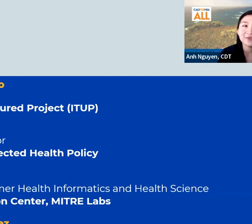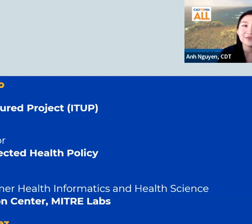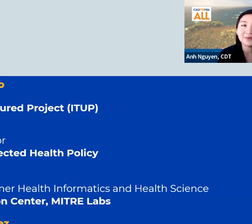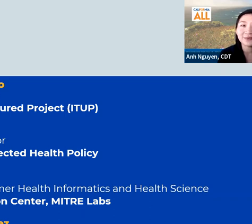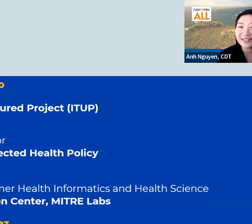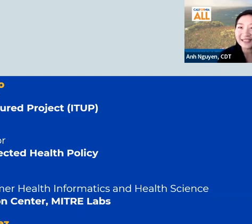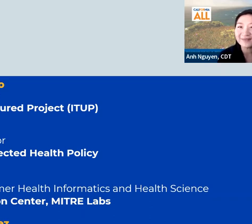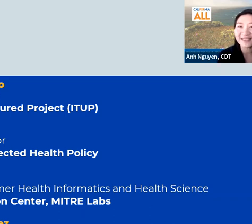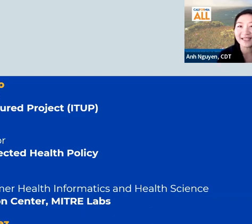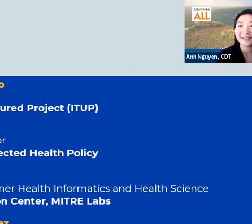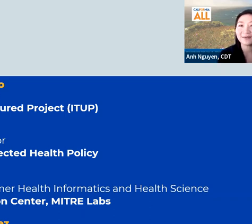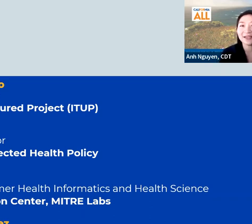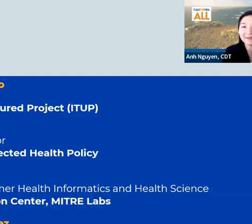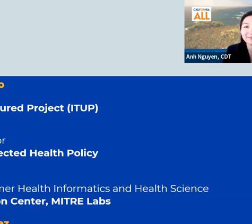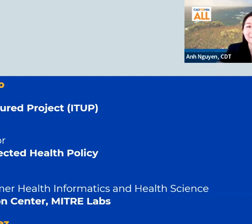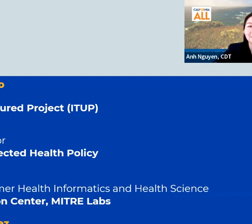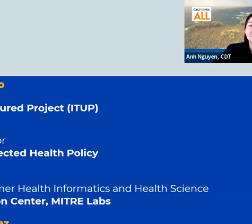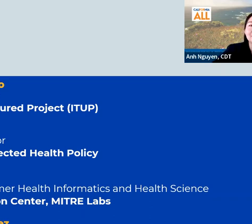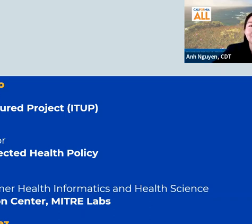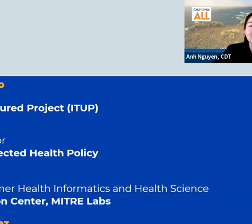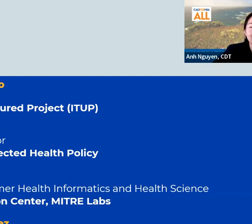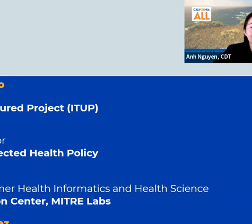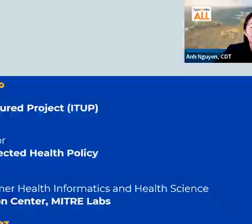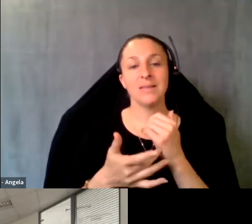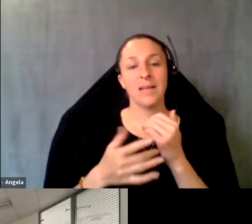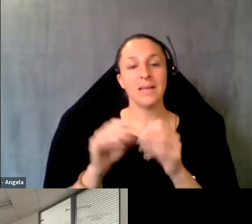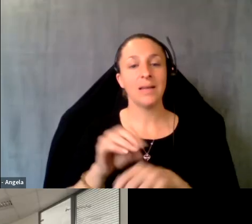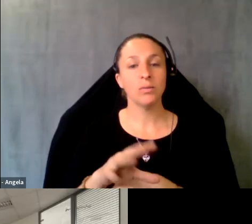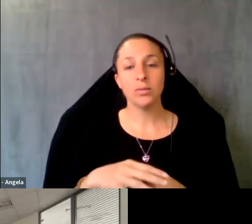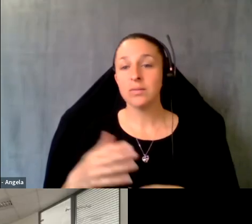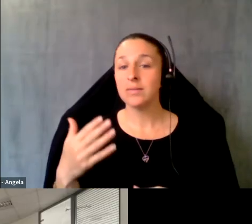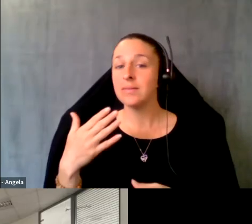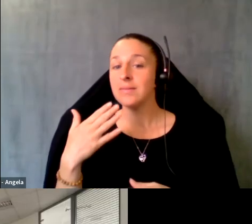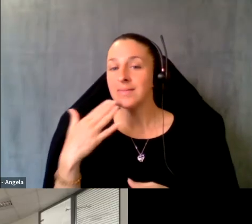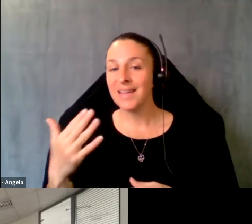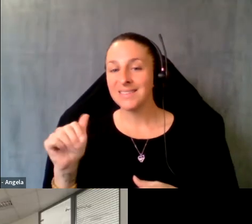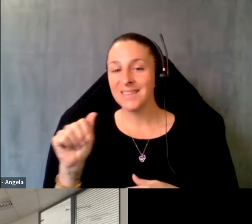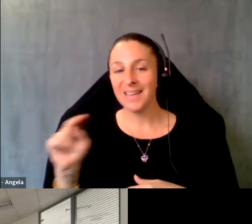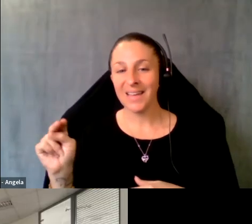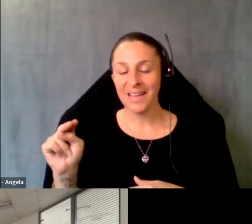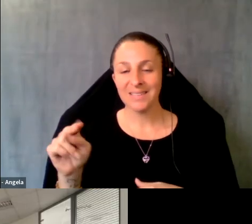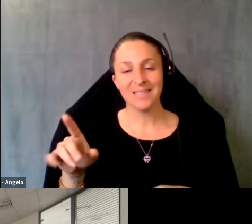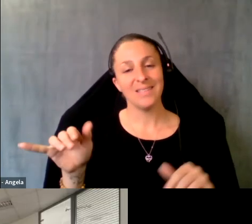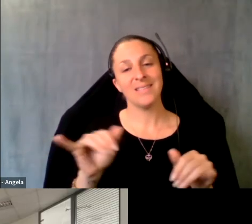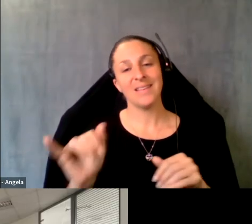So, Marissa, please take us away. Thanks. And as I mentioned, my name is Marissa Montana,